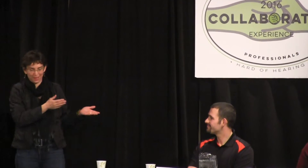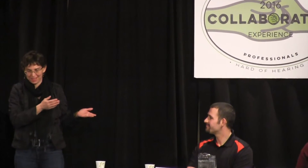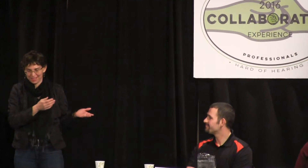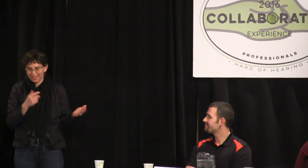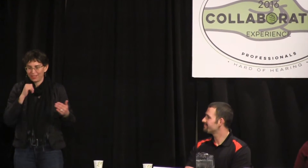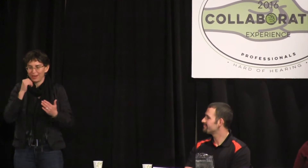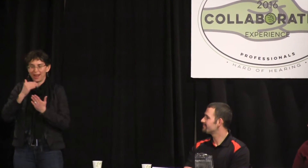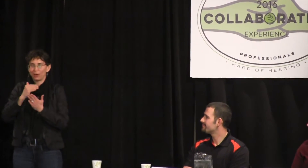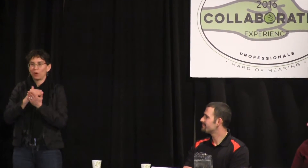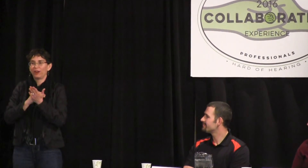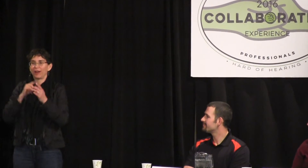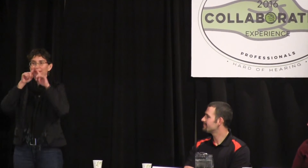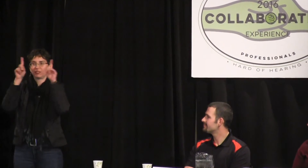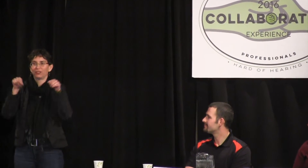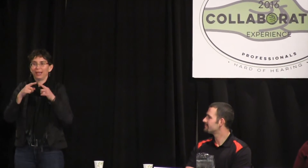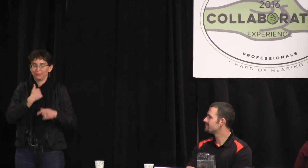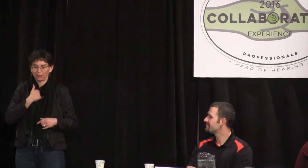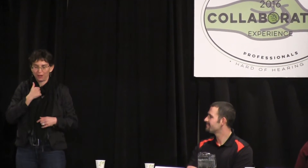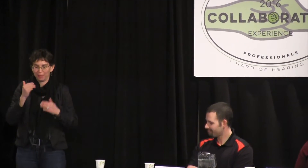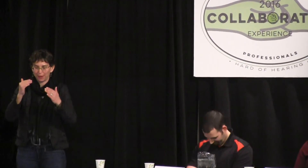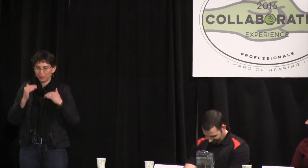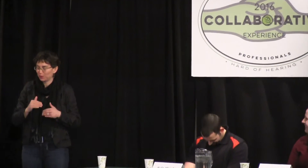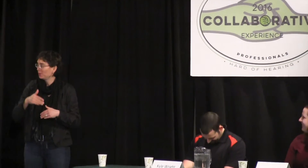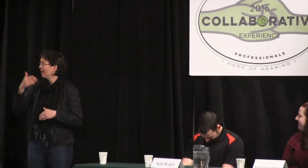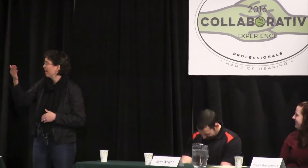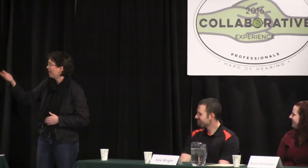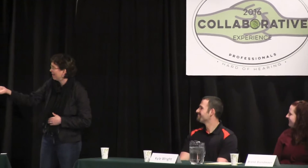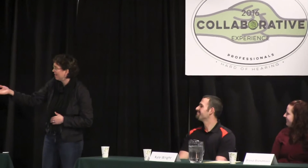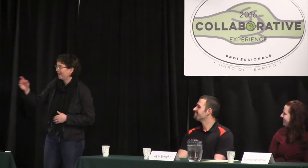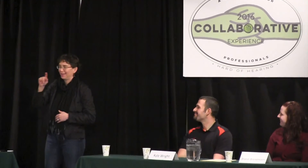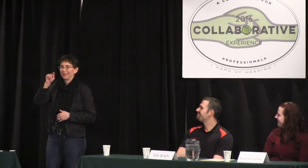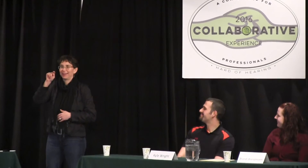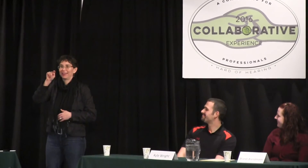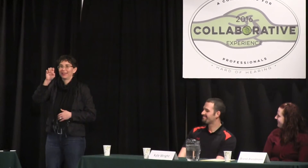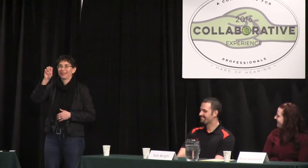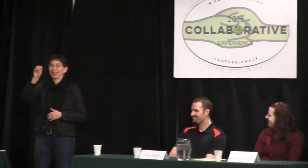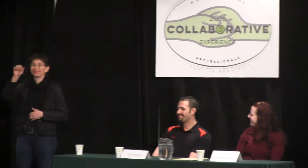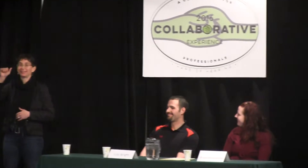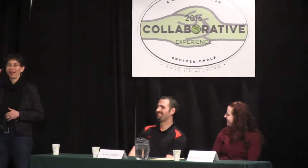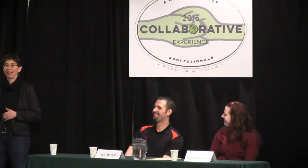They're not in the same order that are on the screen. I'm sorry.